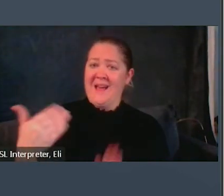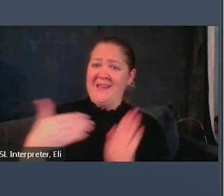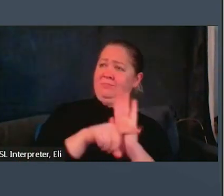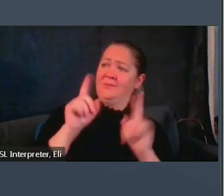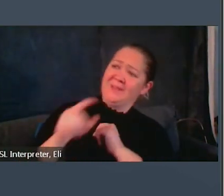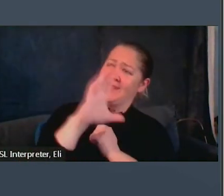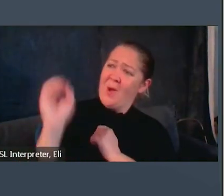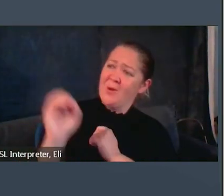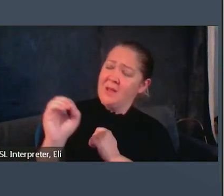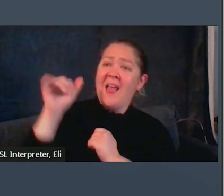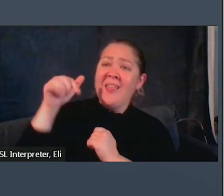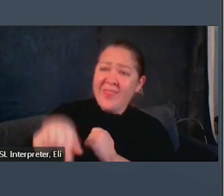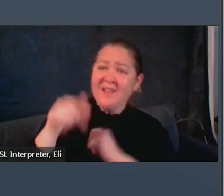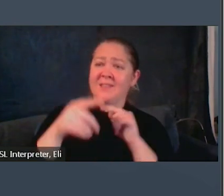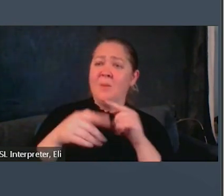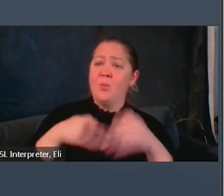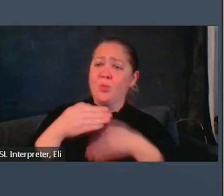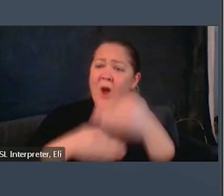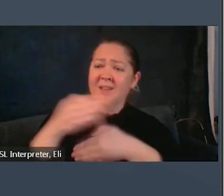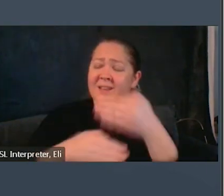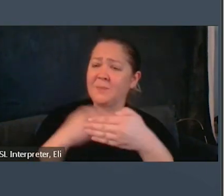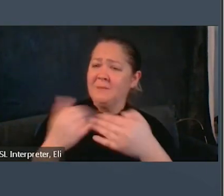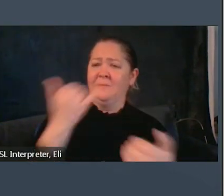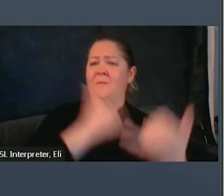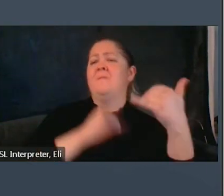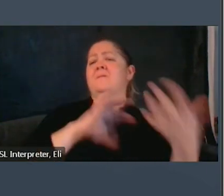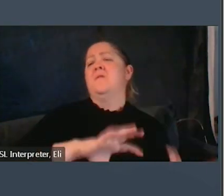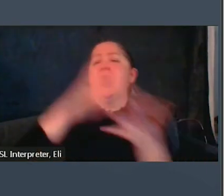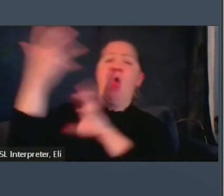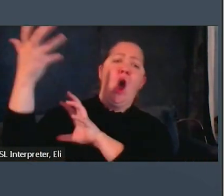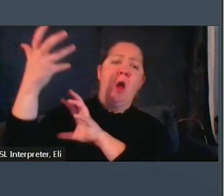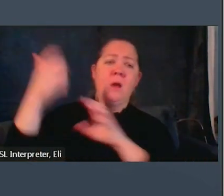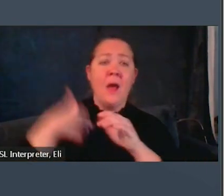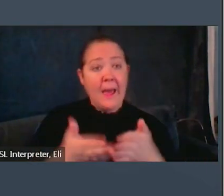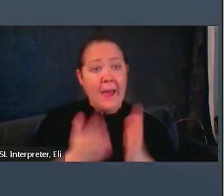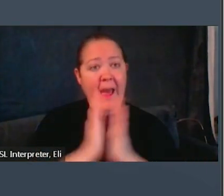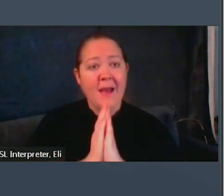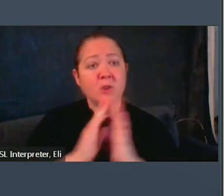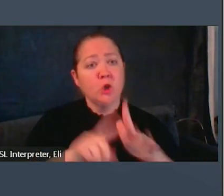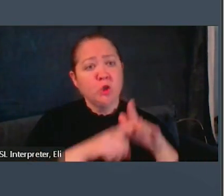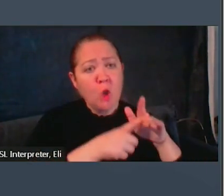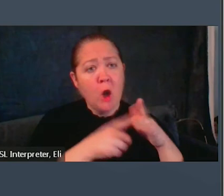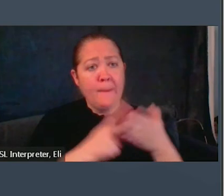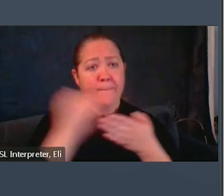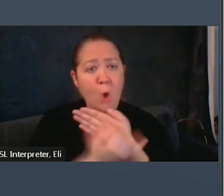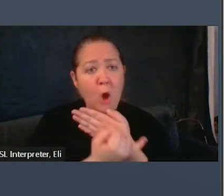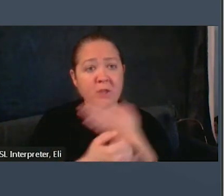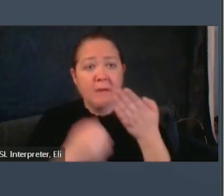And therefore I asked that we start this project over from the first step and get public input at the beginning.